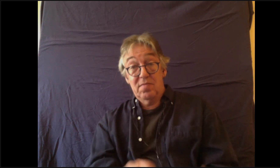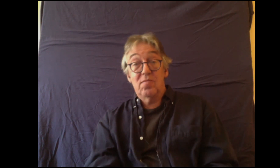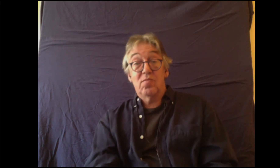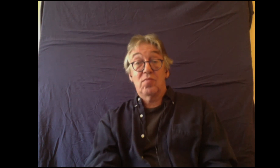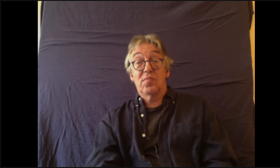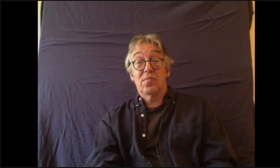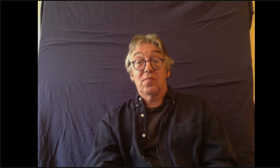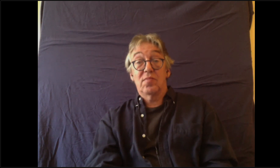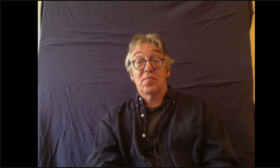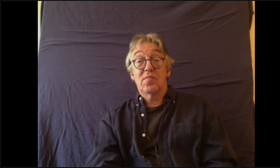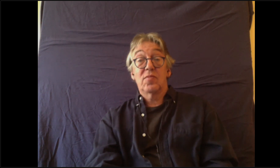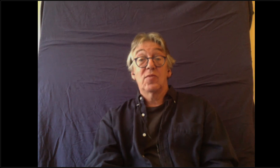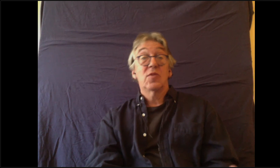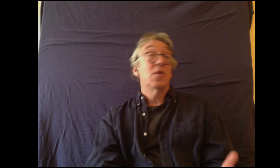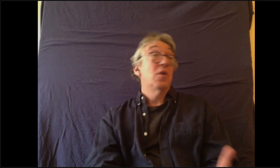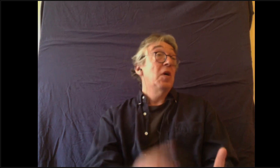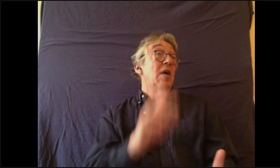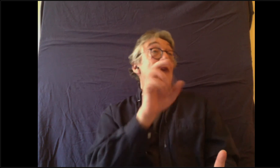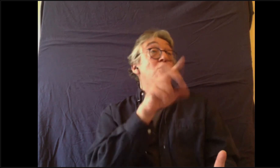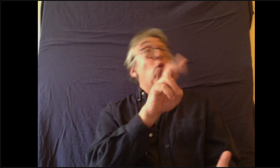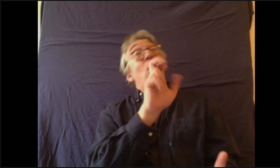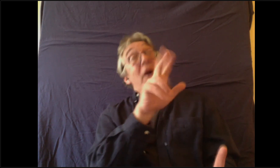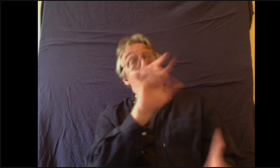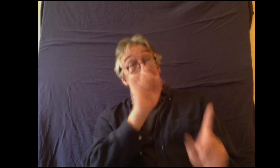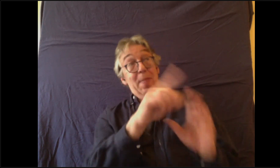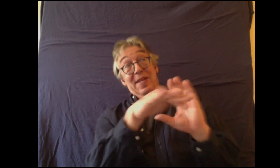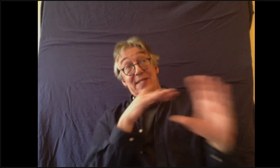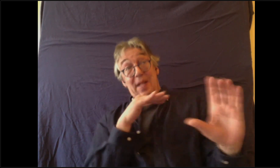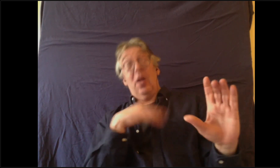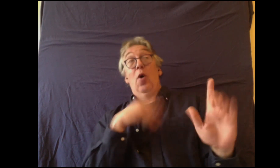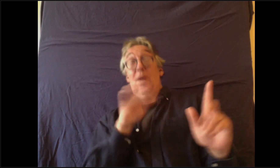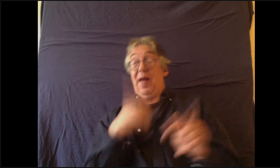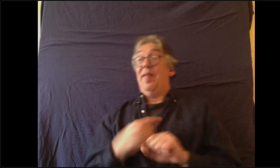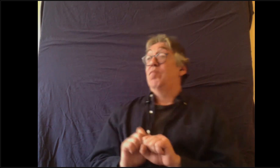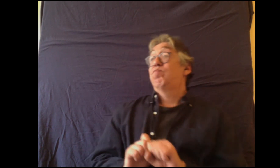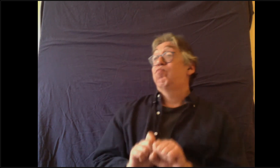that would be lovely so we can send it to the participants.